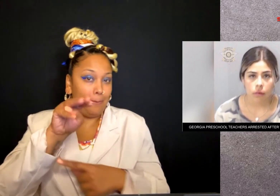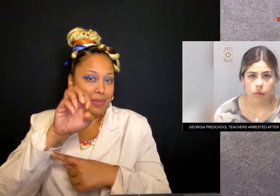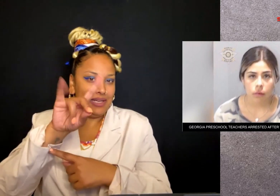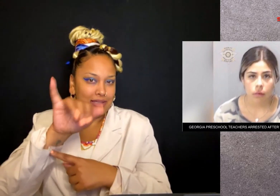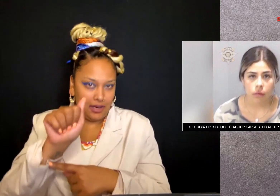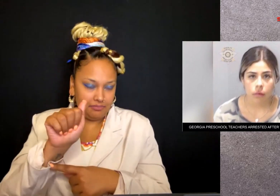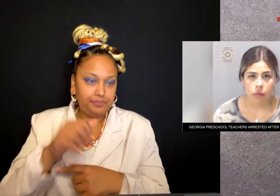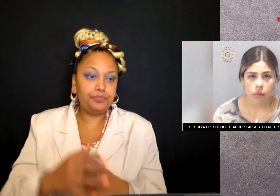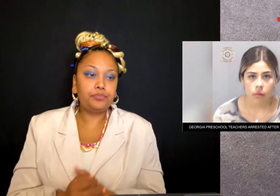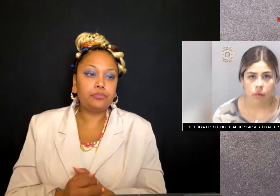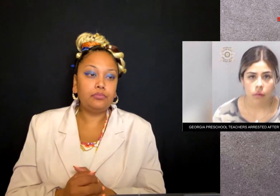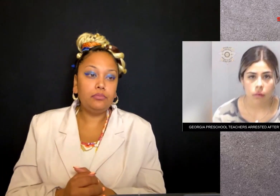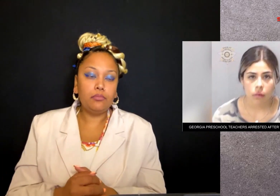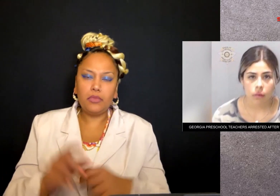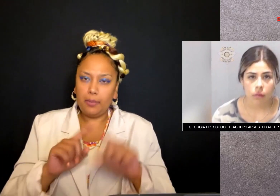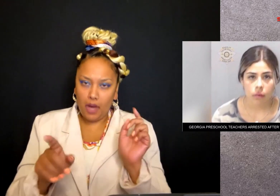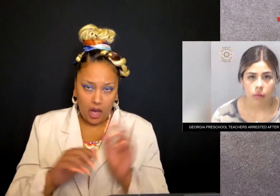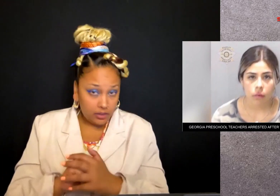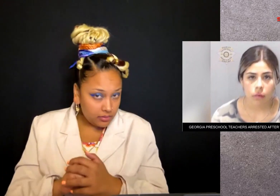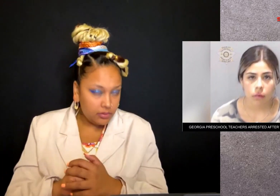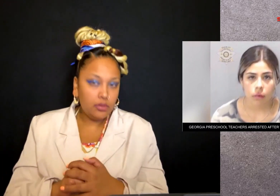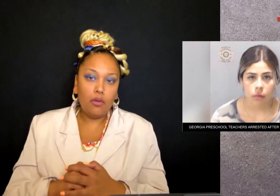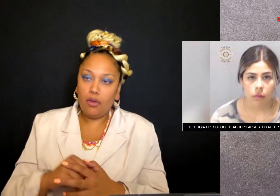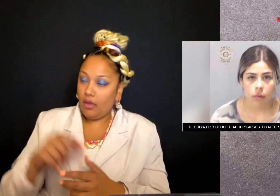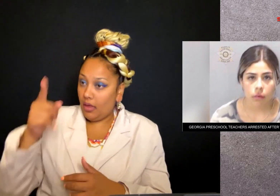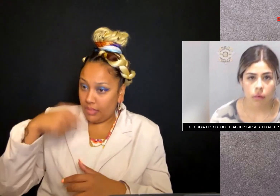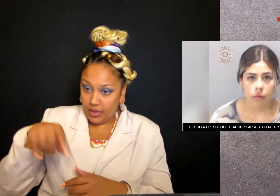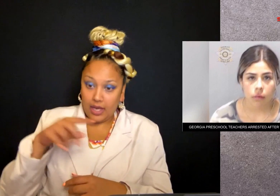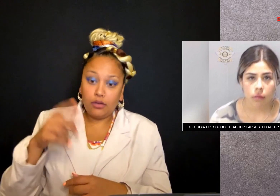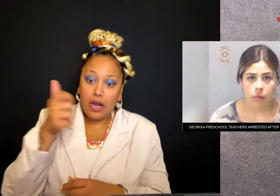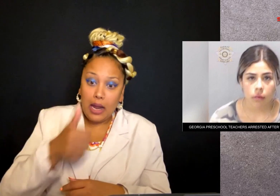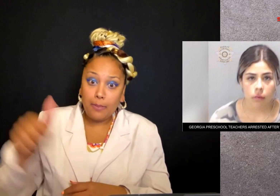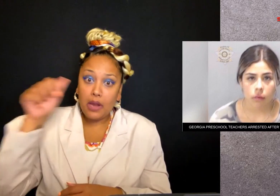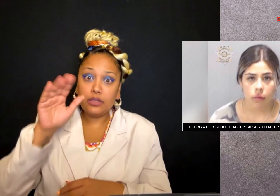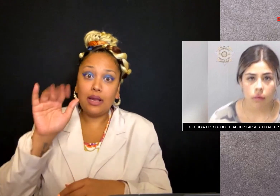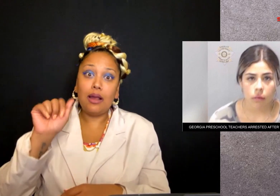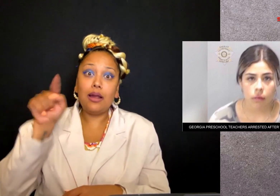administrators at the preschool have made no comment to the media